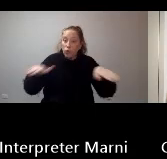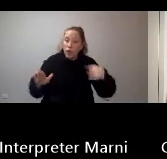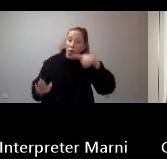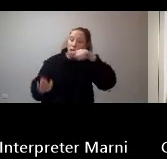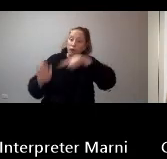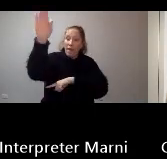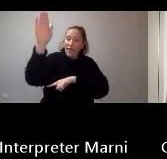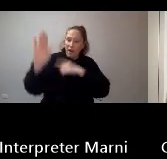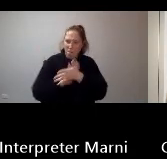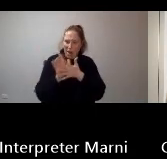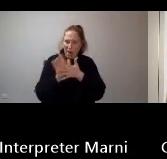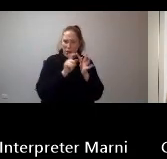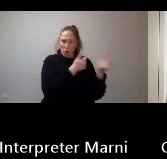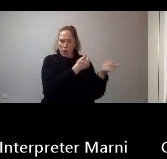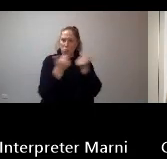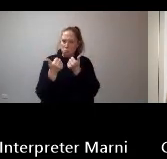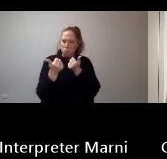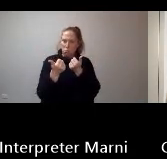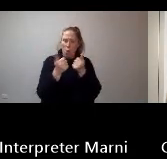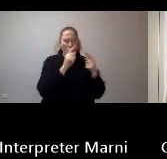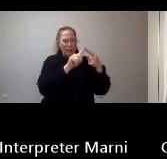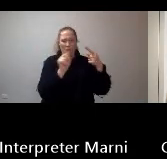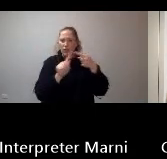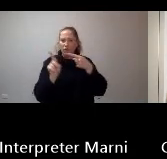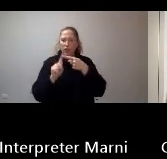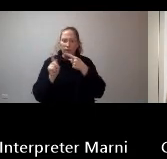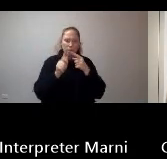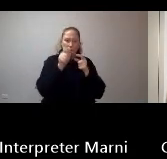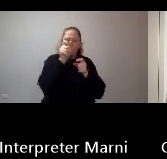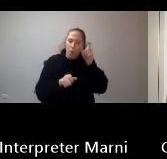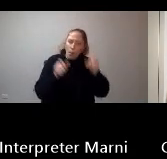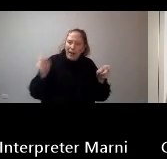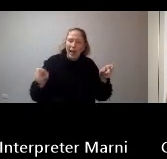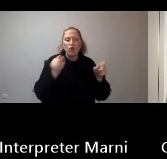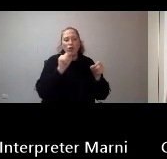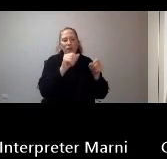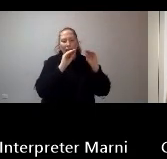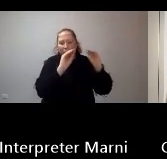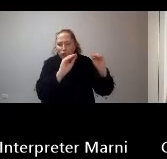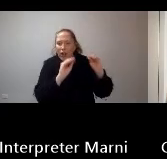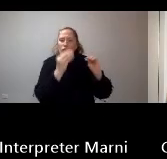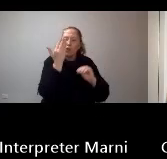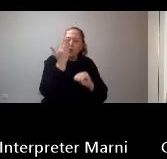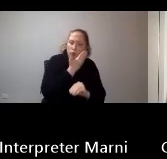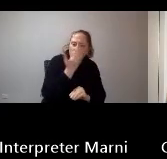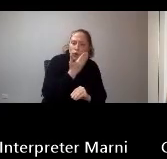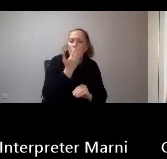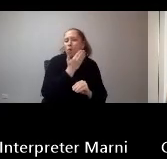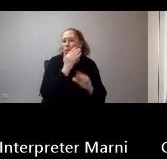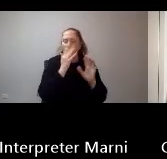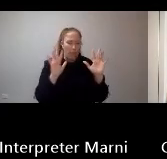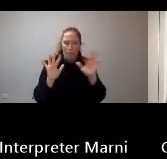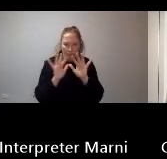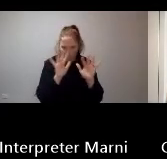on every of the Australian Early Development Census, a population measure of child development school entry since 2009.